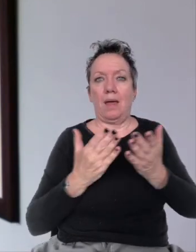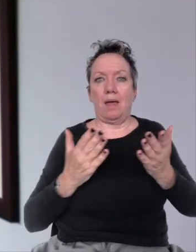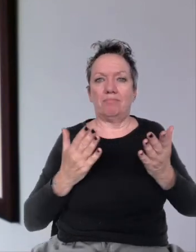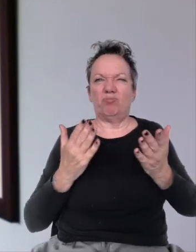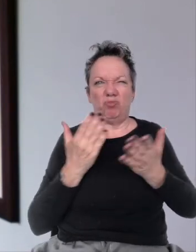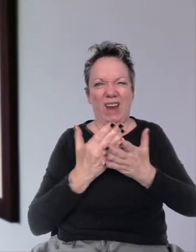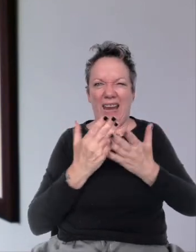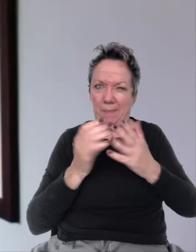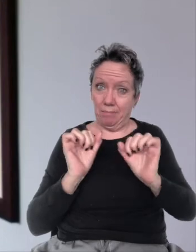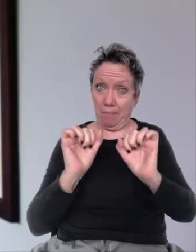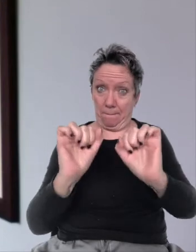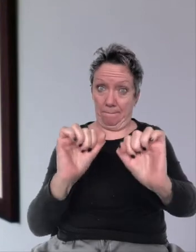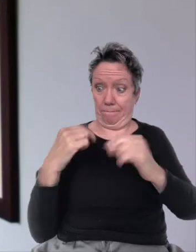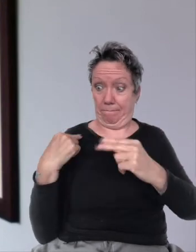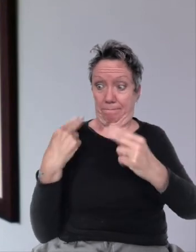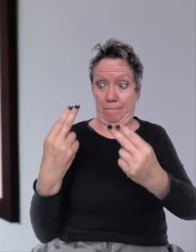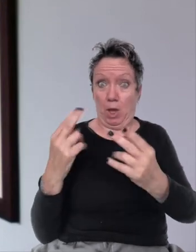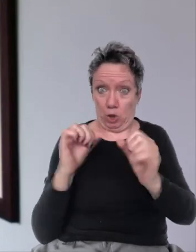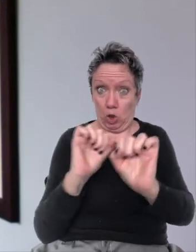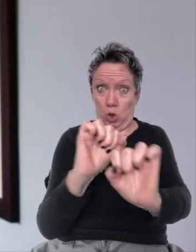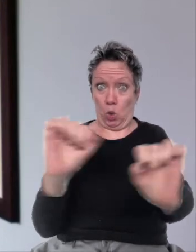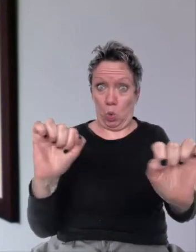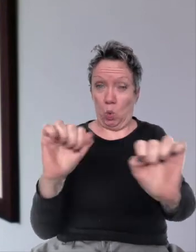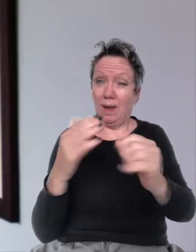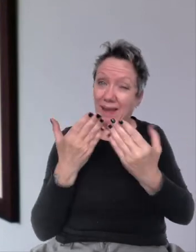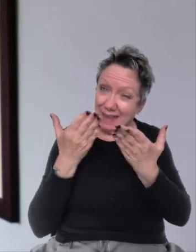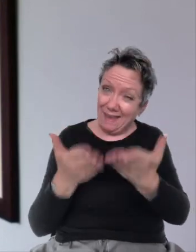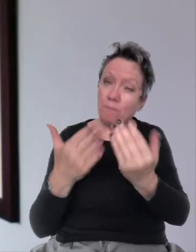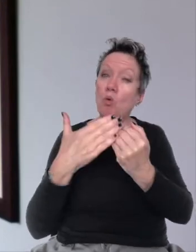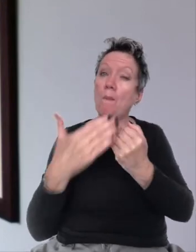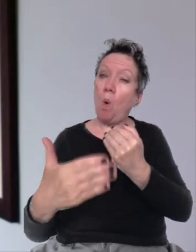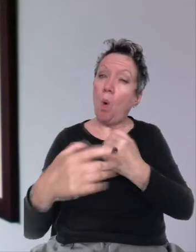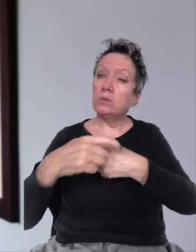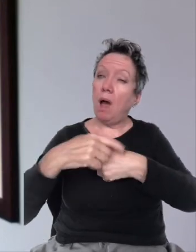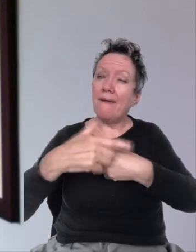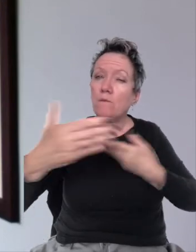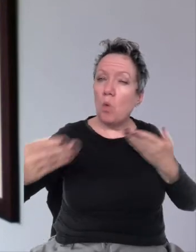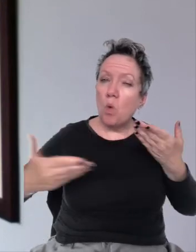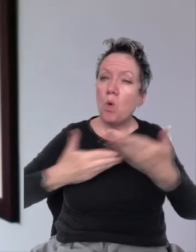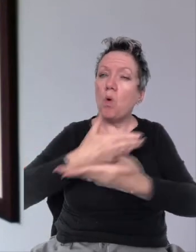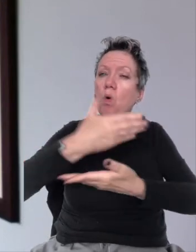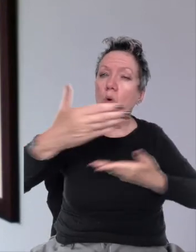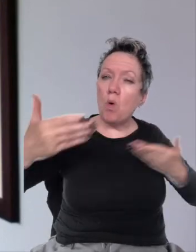you about making much more time for conversation within the event, because the